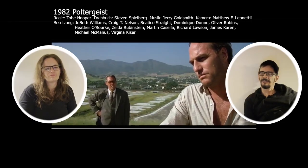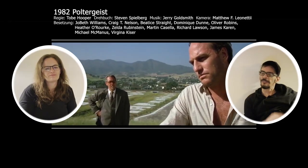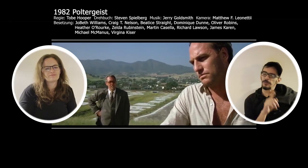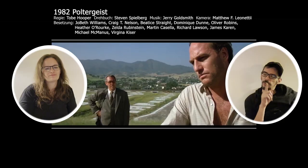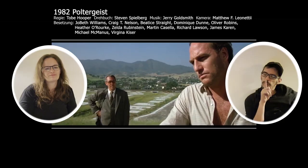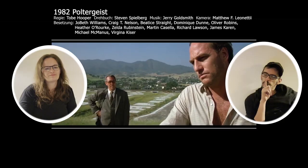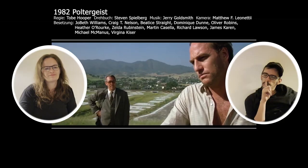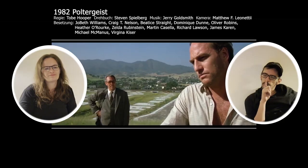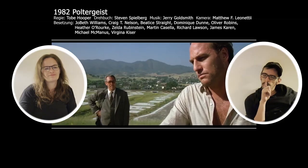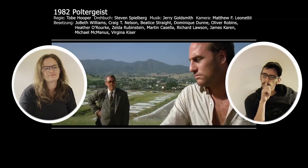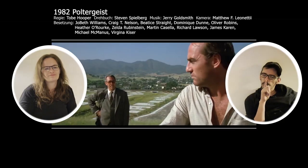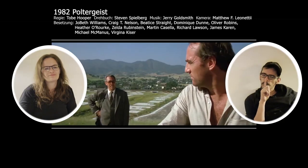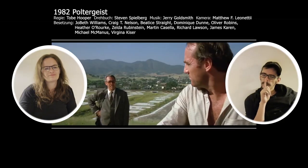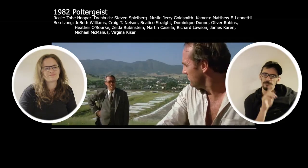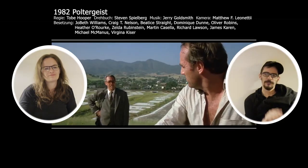It's better if you say nothing.